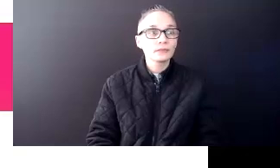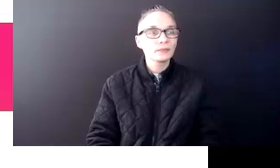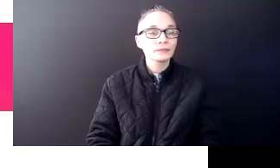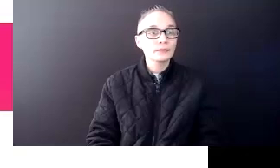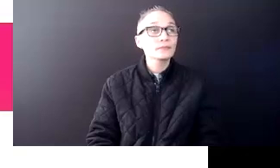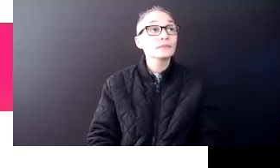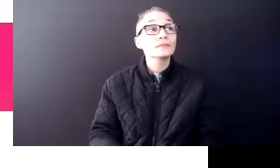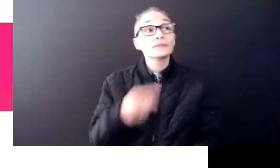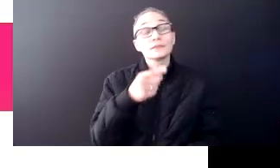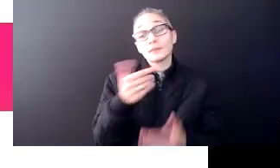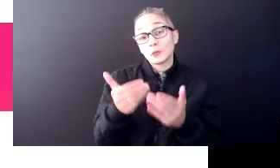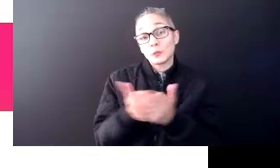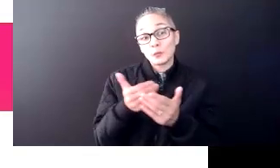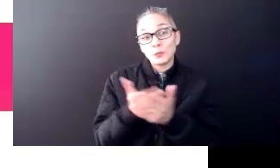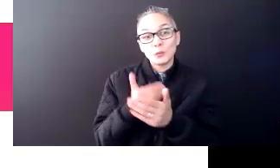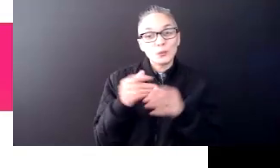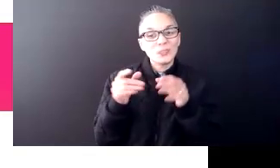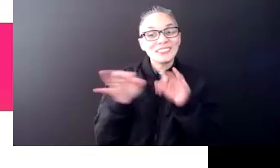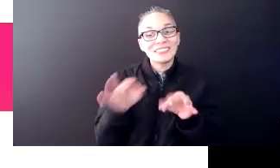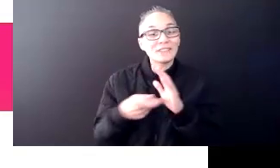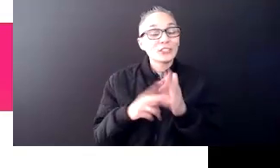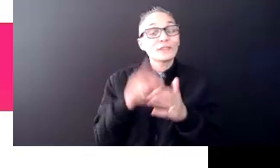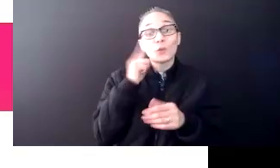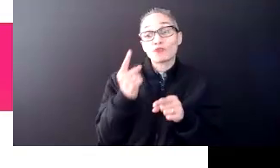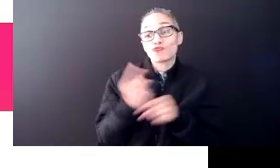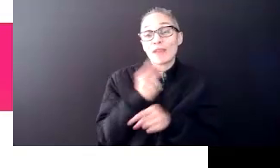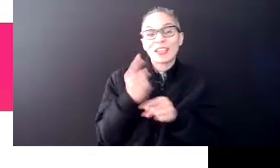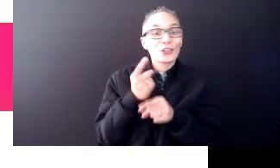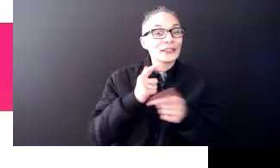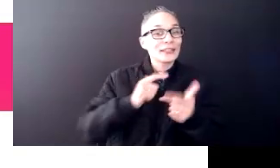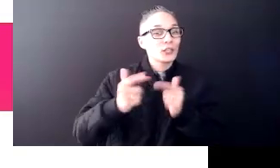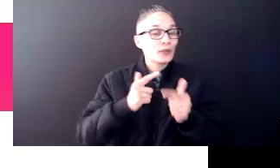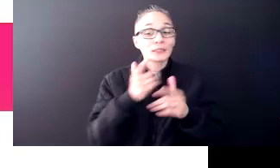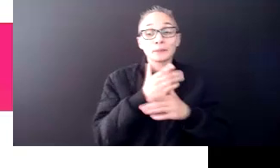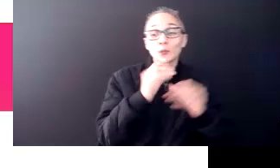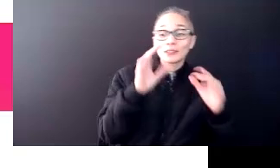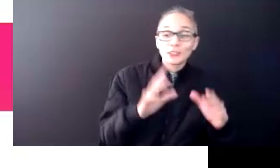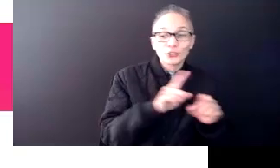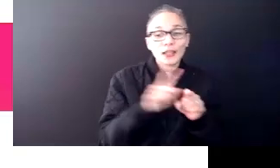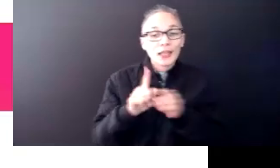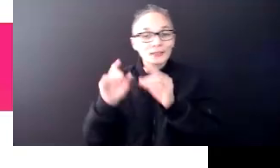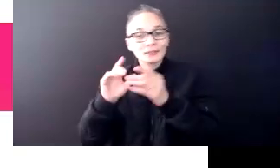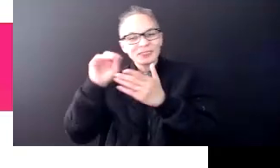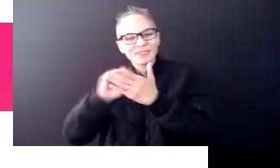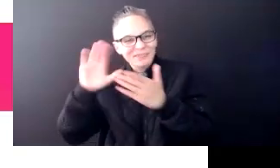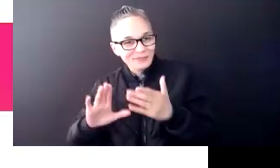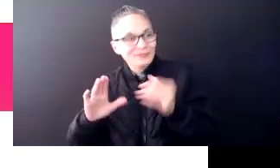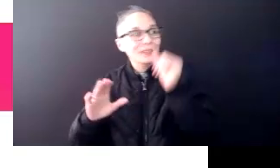The new definition for regular interaction between a student and instructor is ensured by, prior to the student's completion of the course,